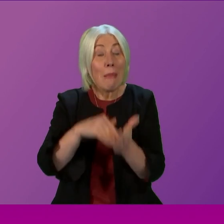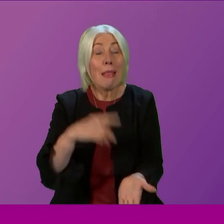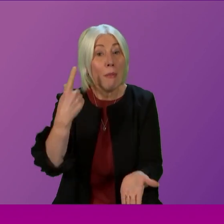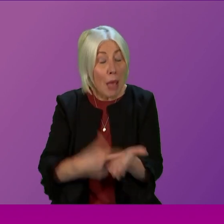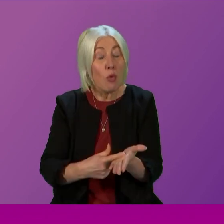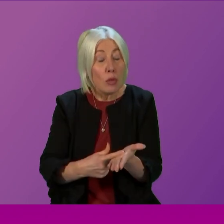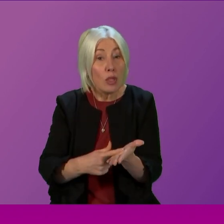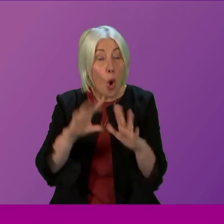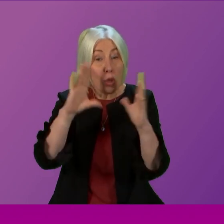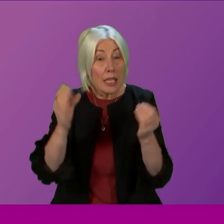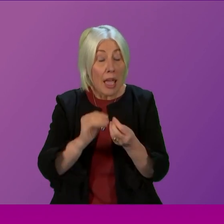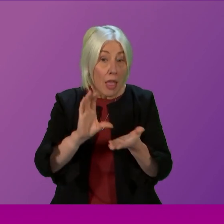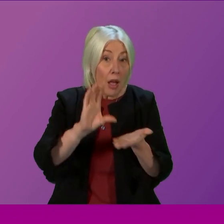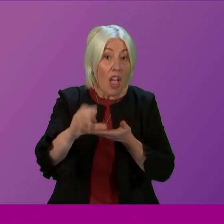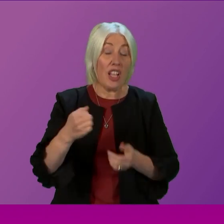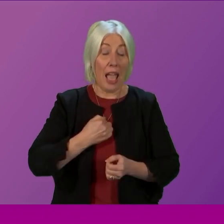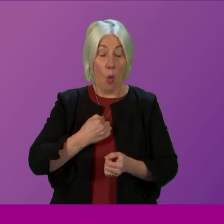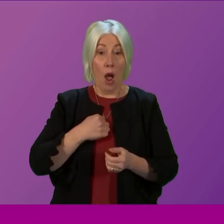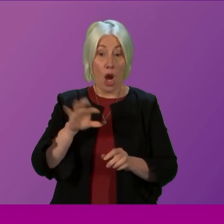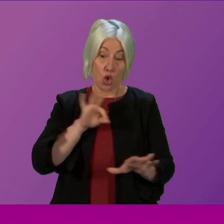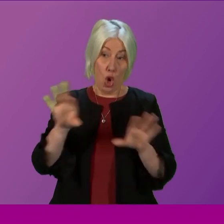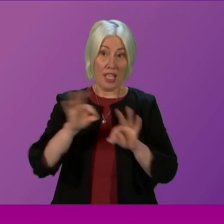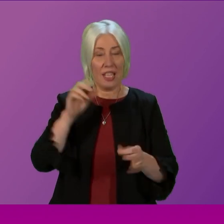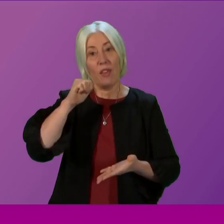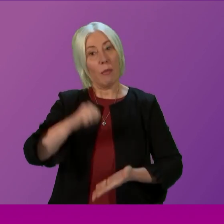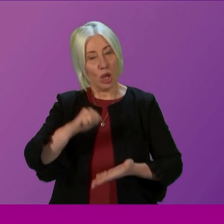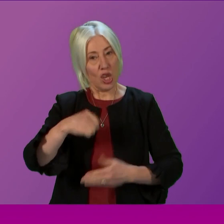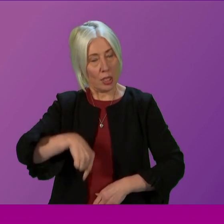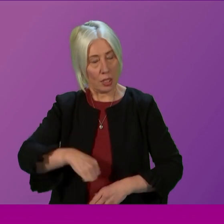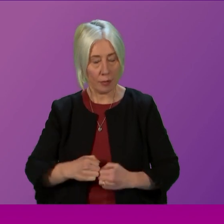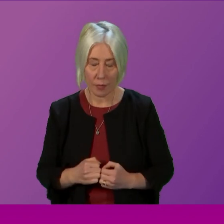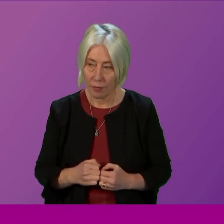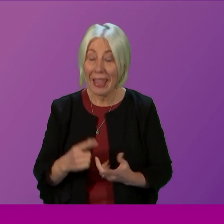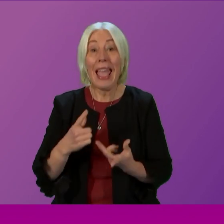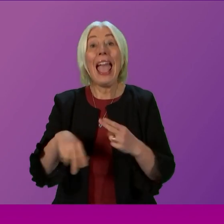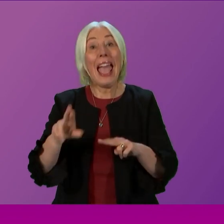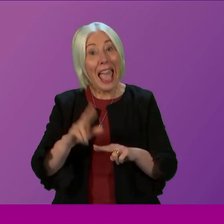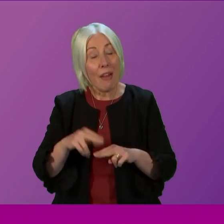Those are the budget choices of this Government. Had we followed the advice